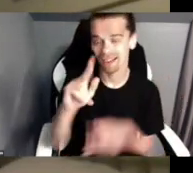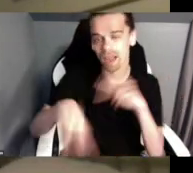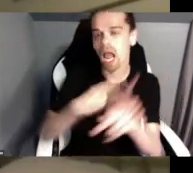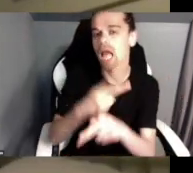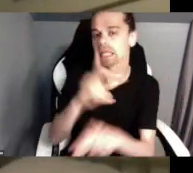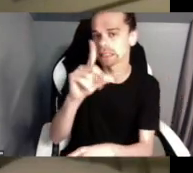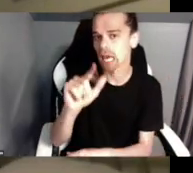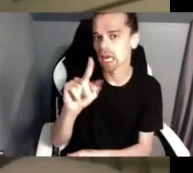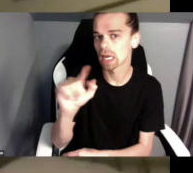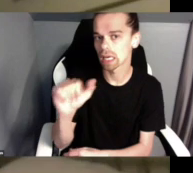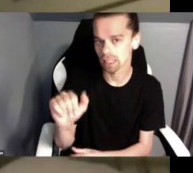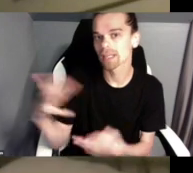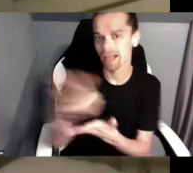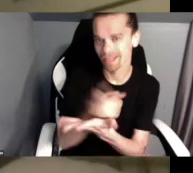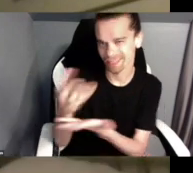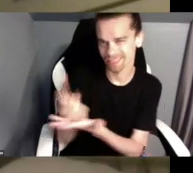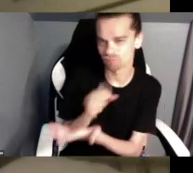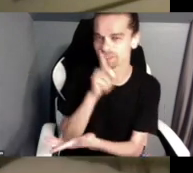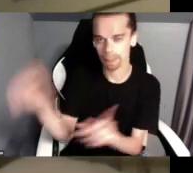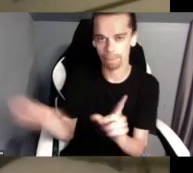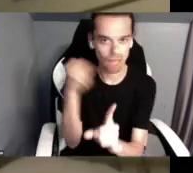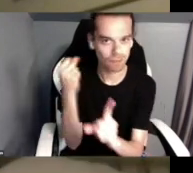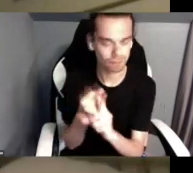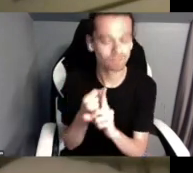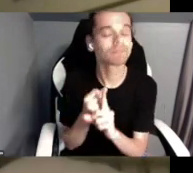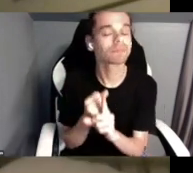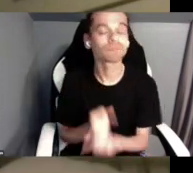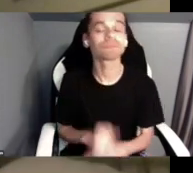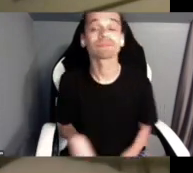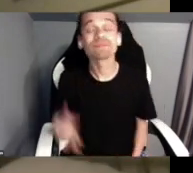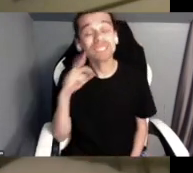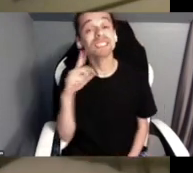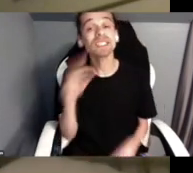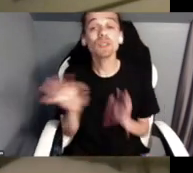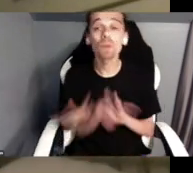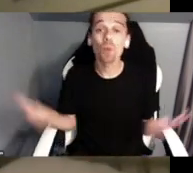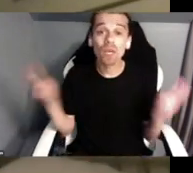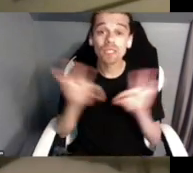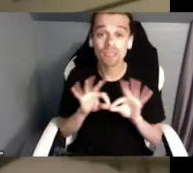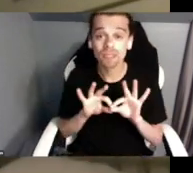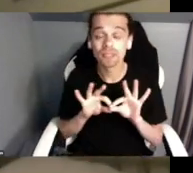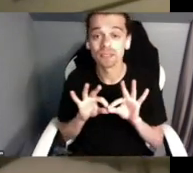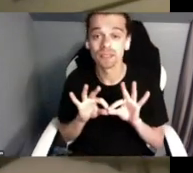I think that is really important and also to